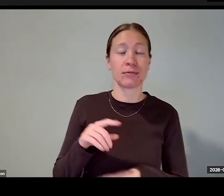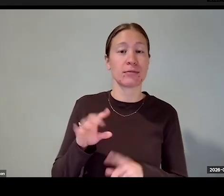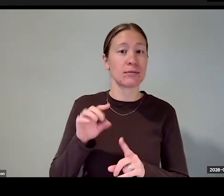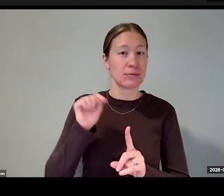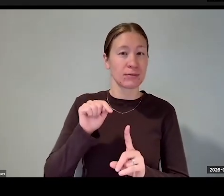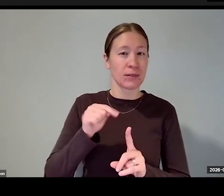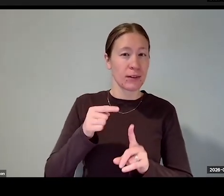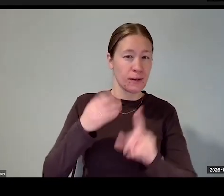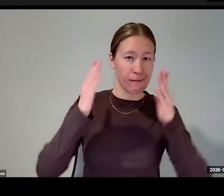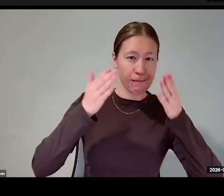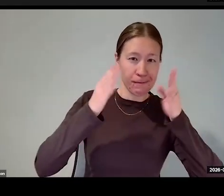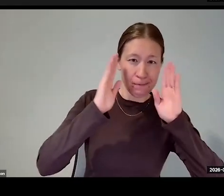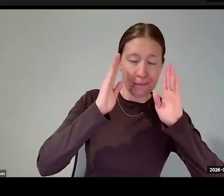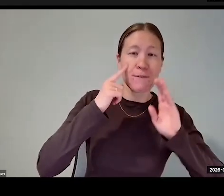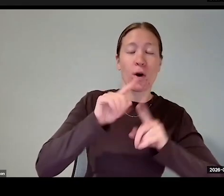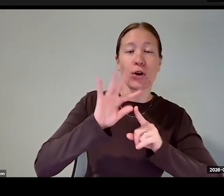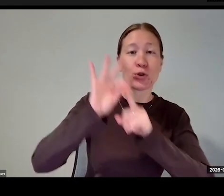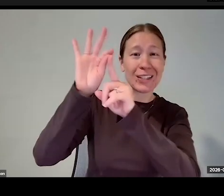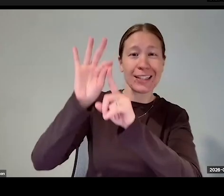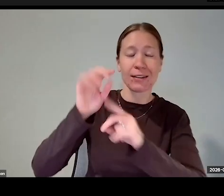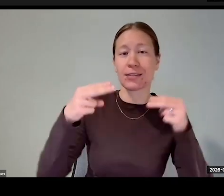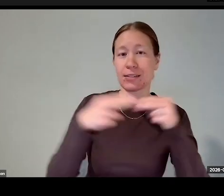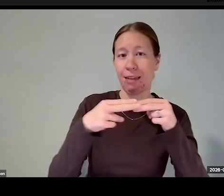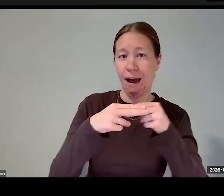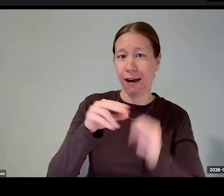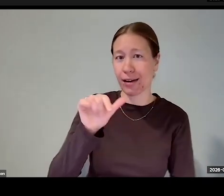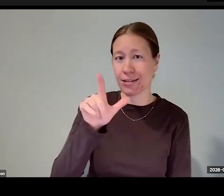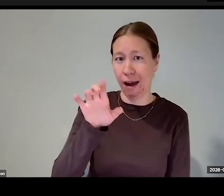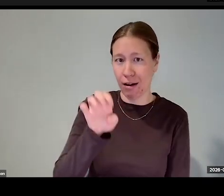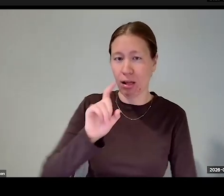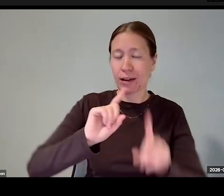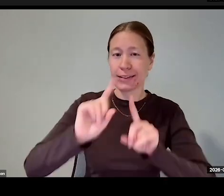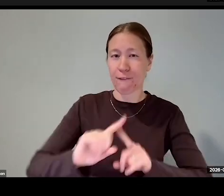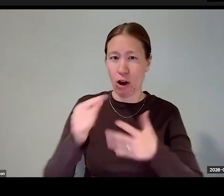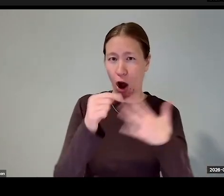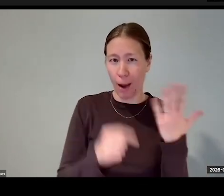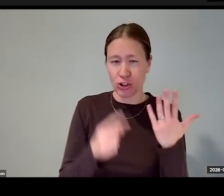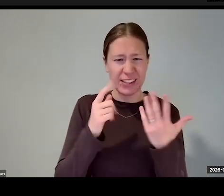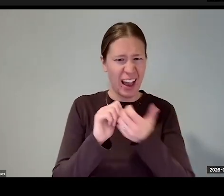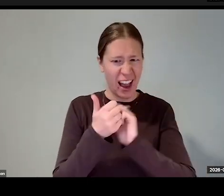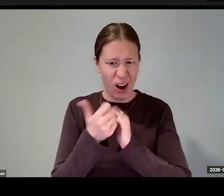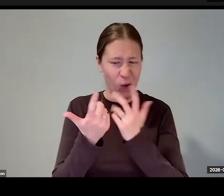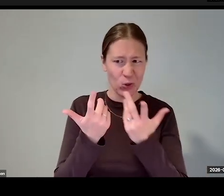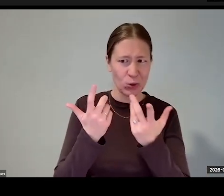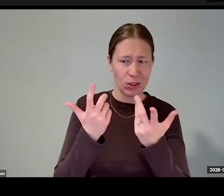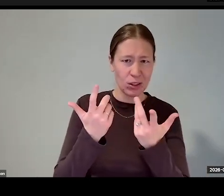and how to fix those. So different options for addressing slide titles that are not unique.